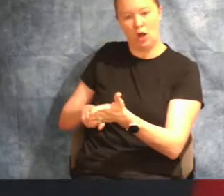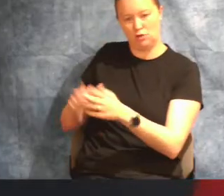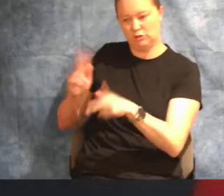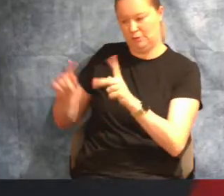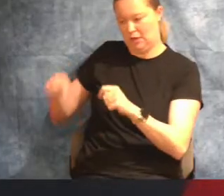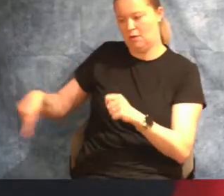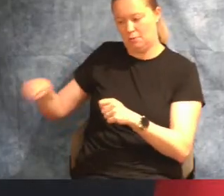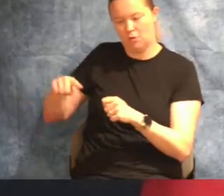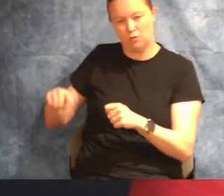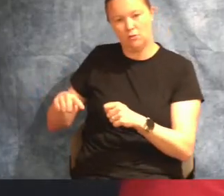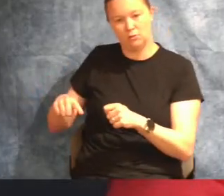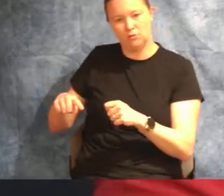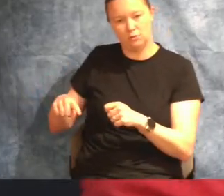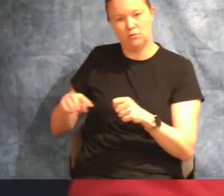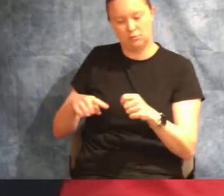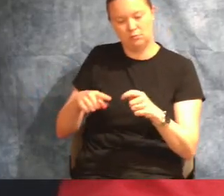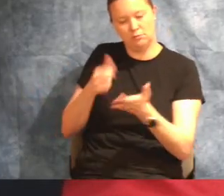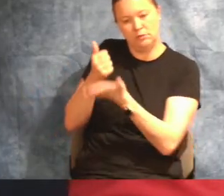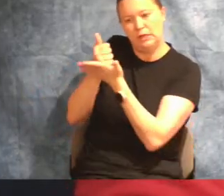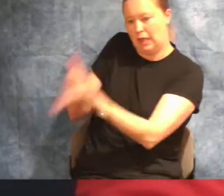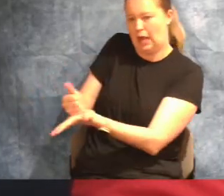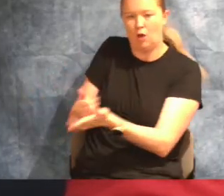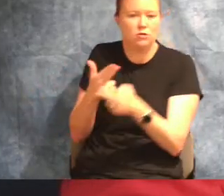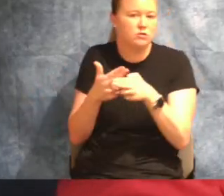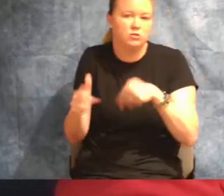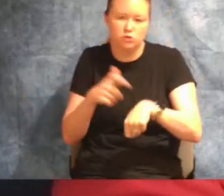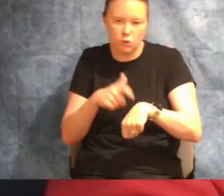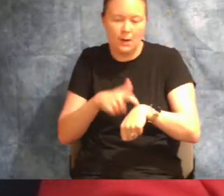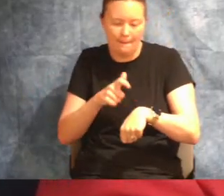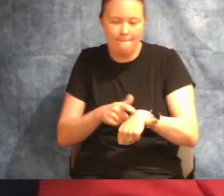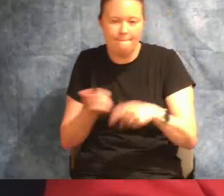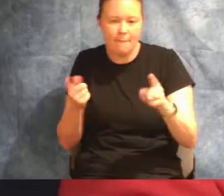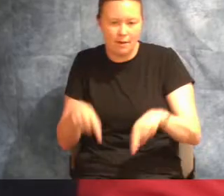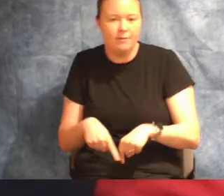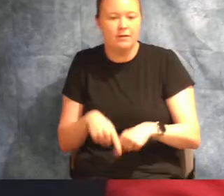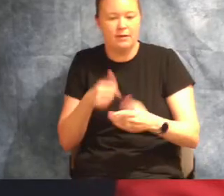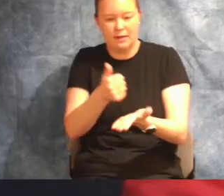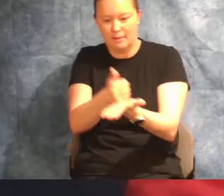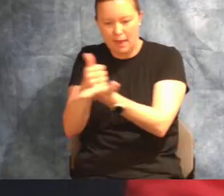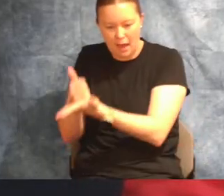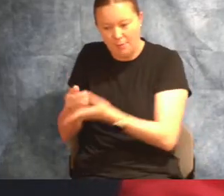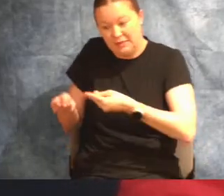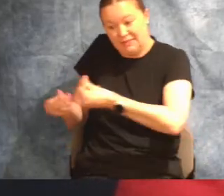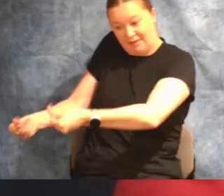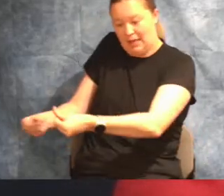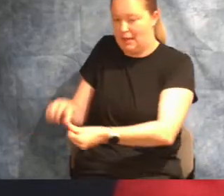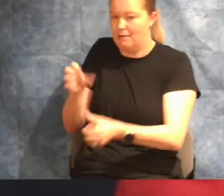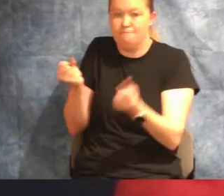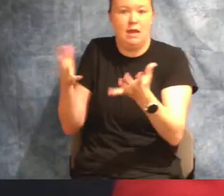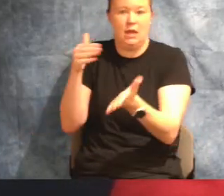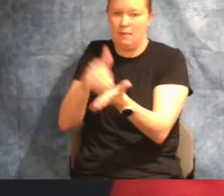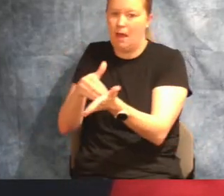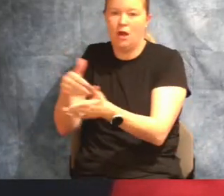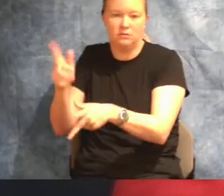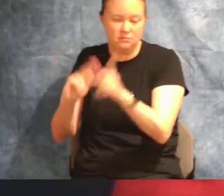at this who helped us in a very short amount of time and helped us feed thousands of more people.